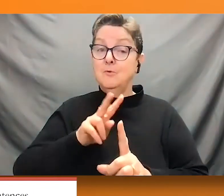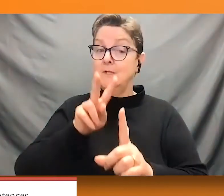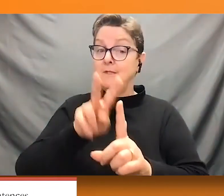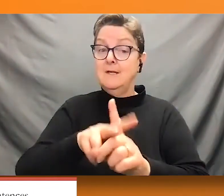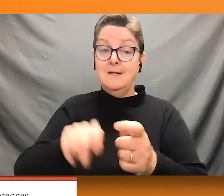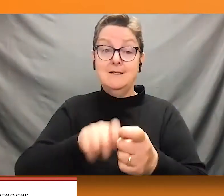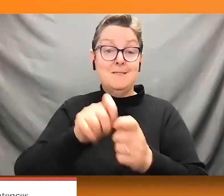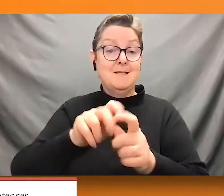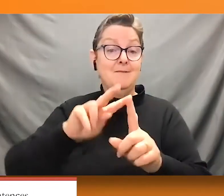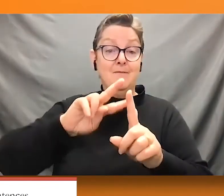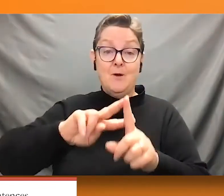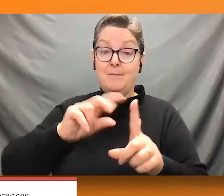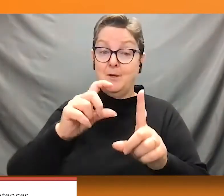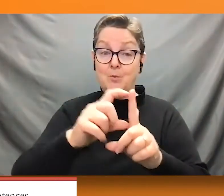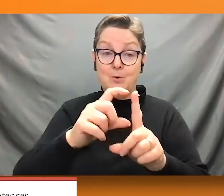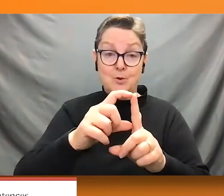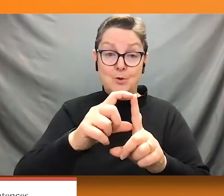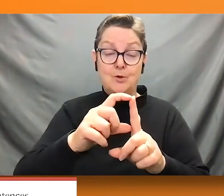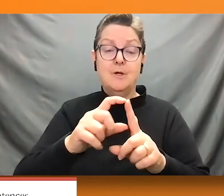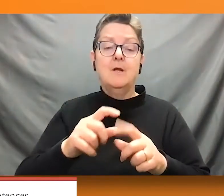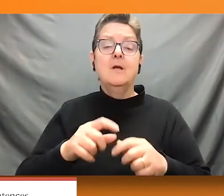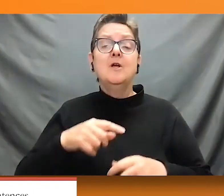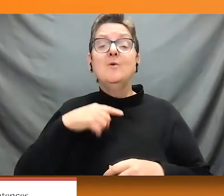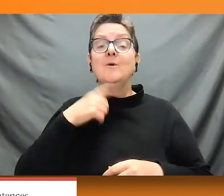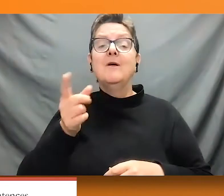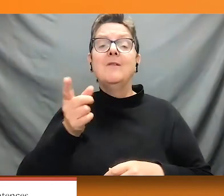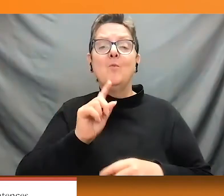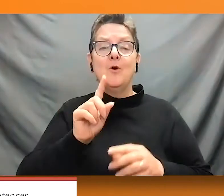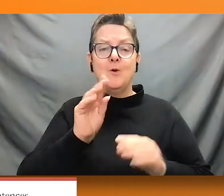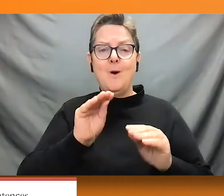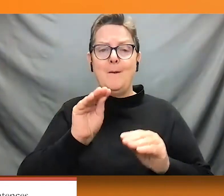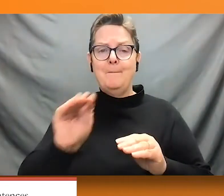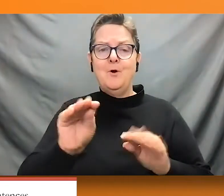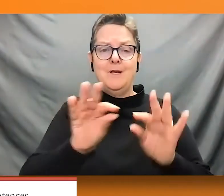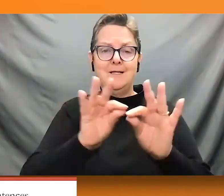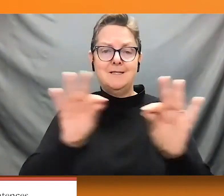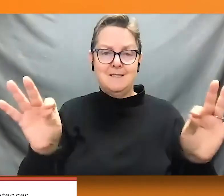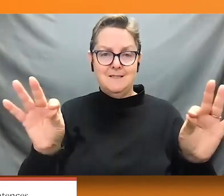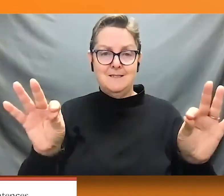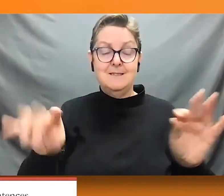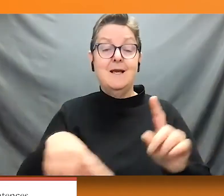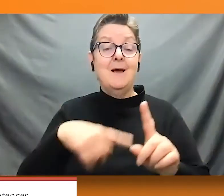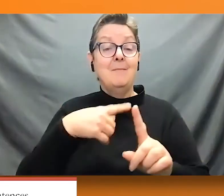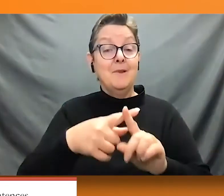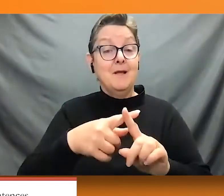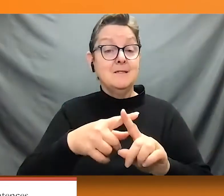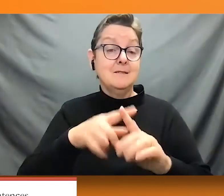So, you would actually give a specific word. You would give a position for the word in the sentence